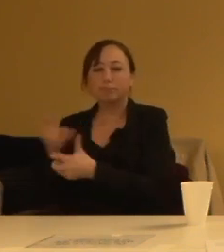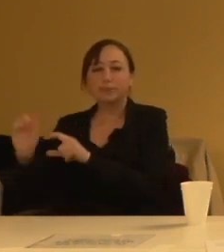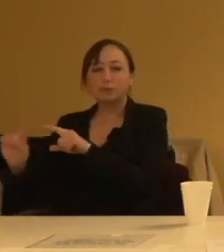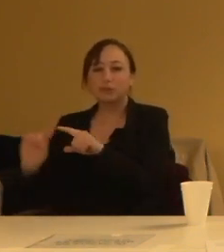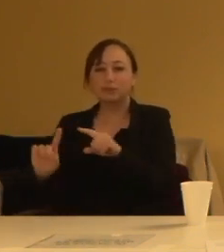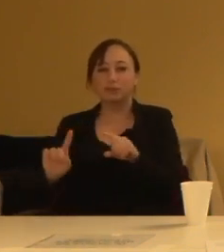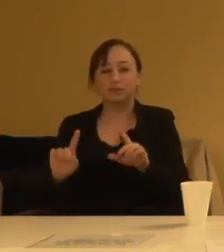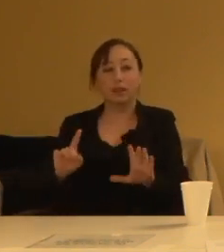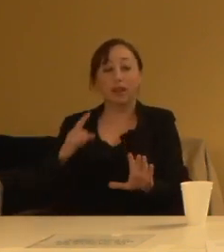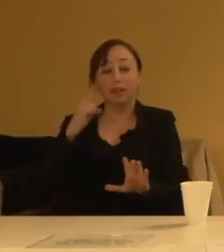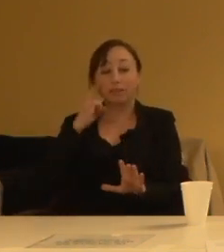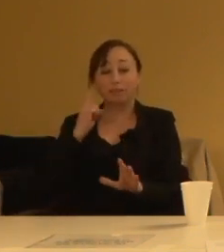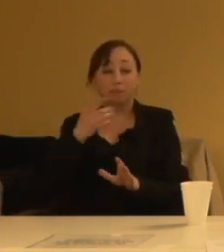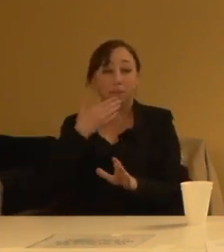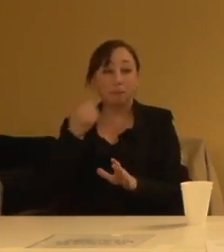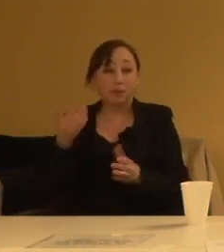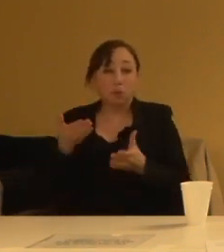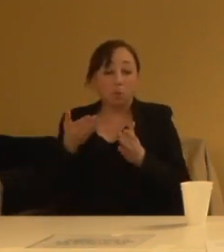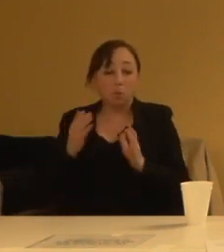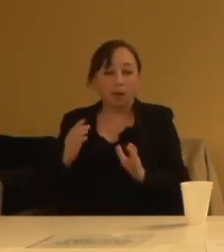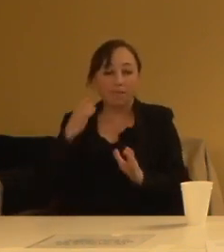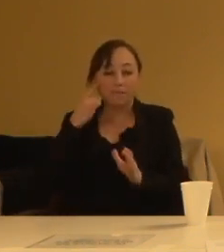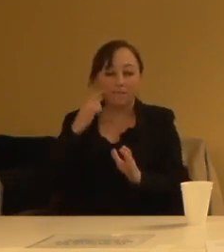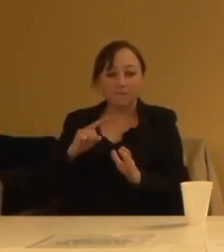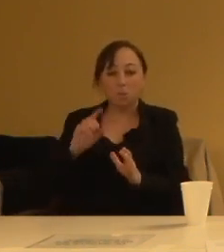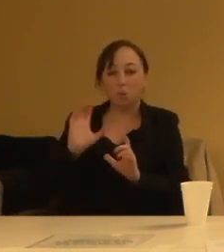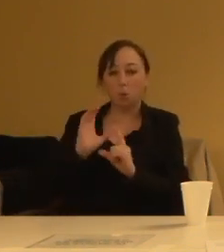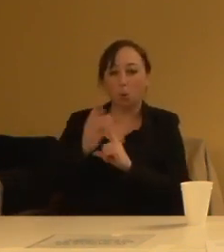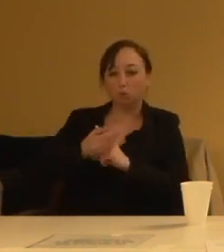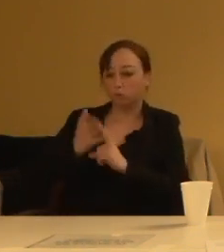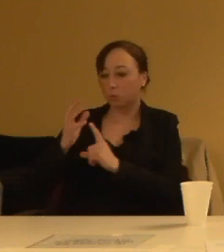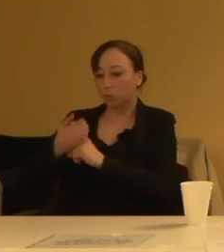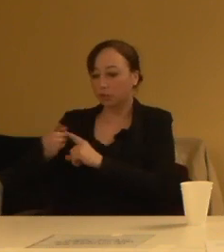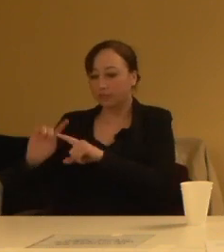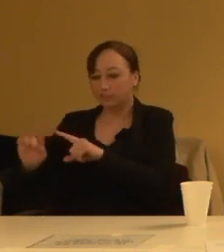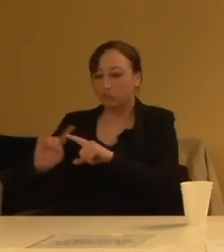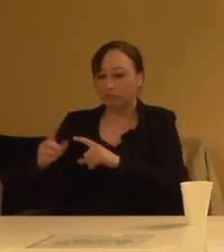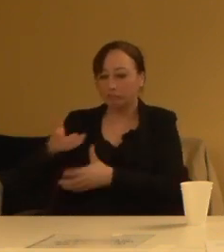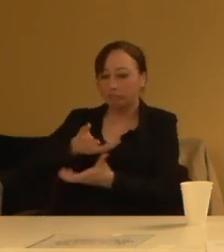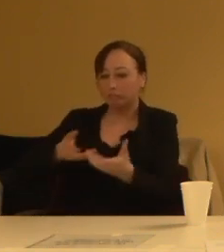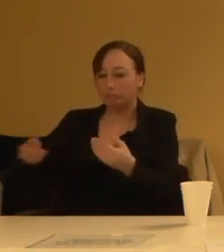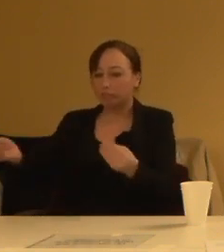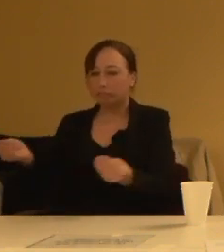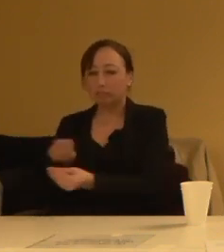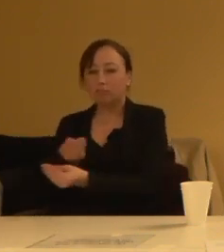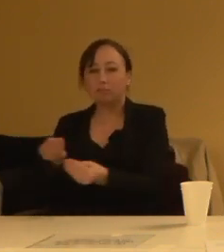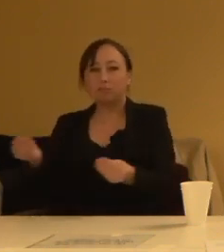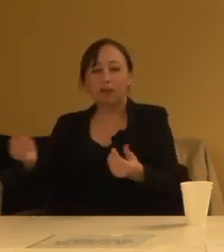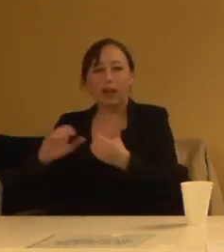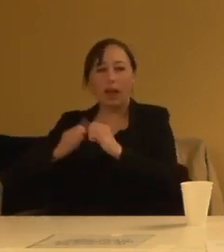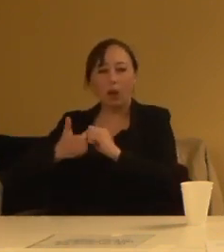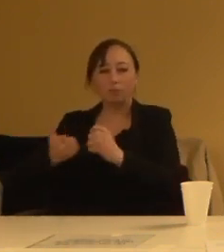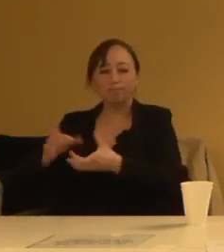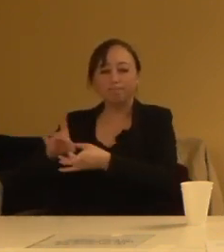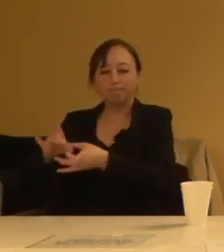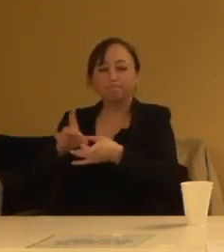intercultural competency is through interacting with playwrights who are writing from a different perspective,